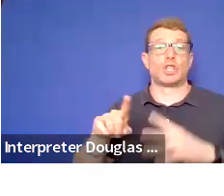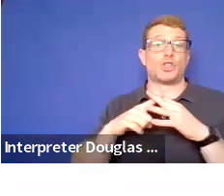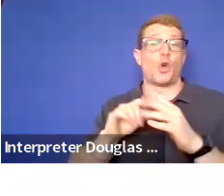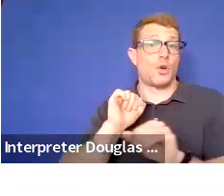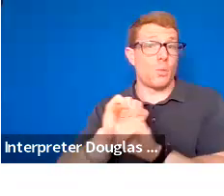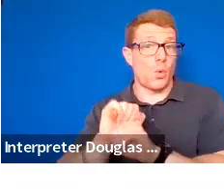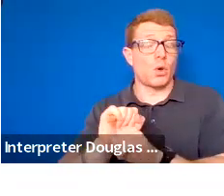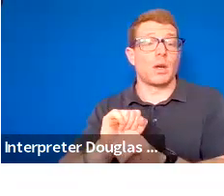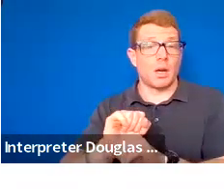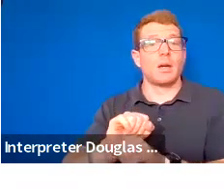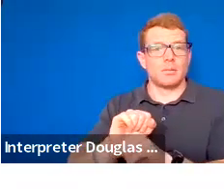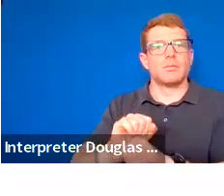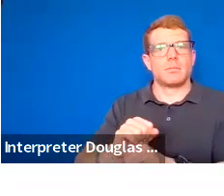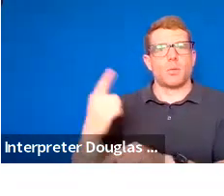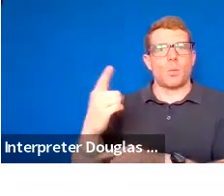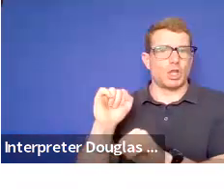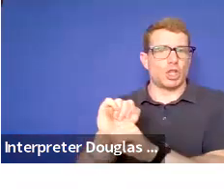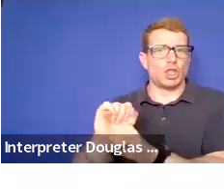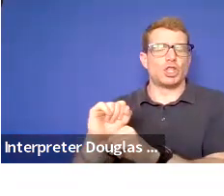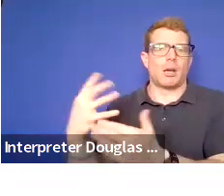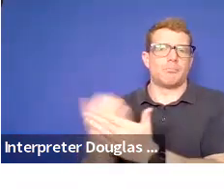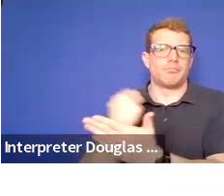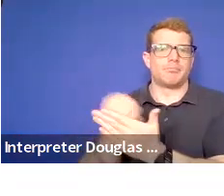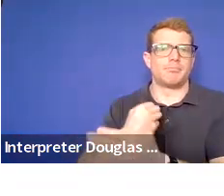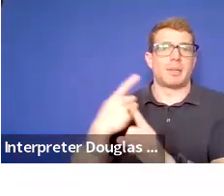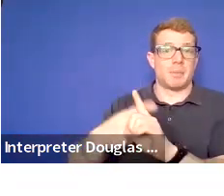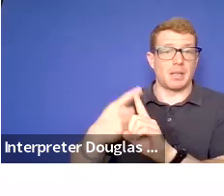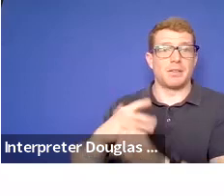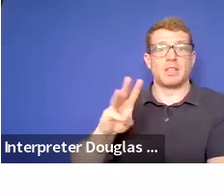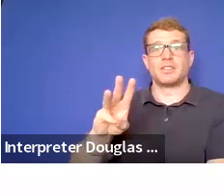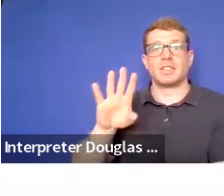$40 on month